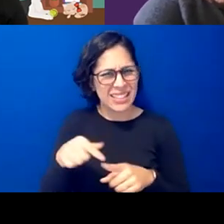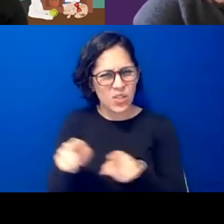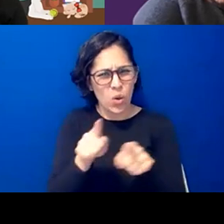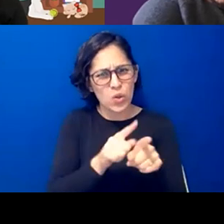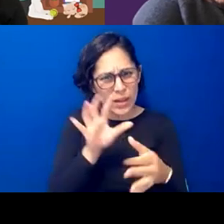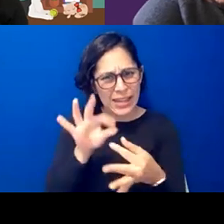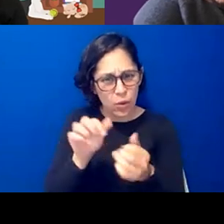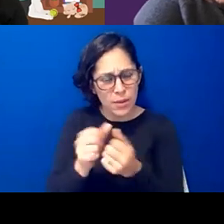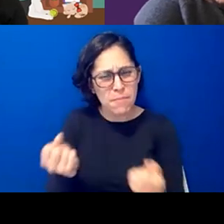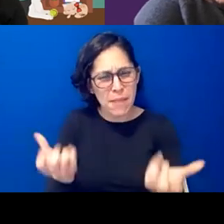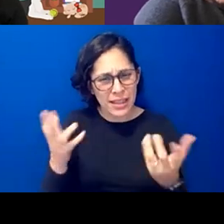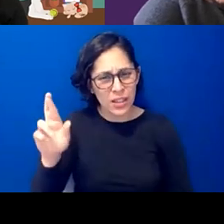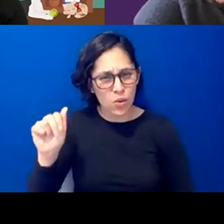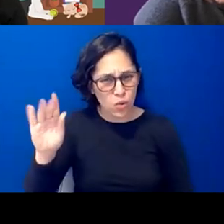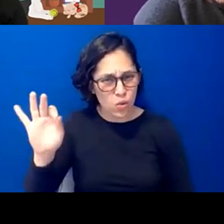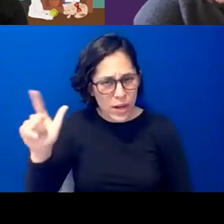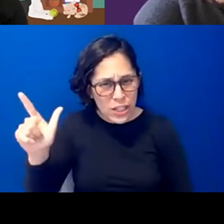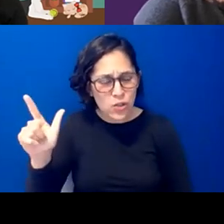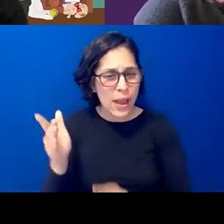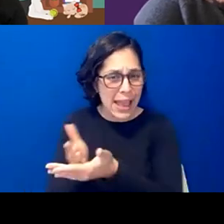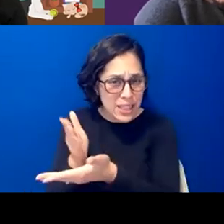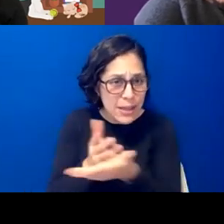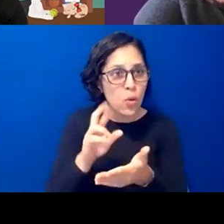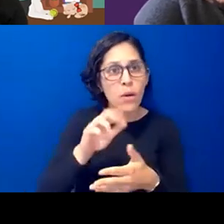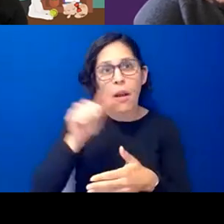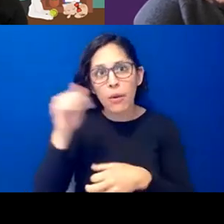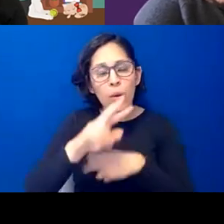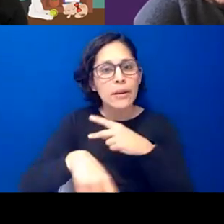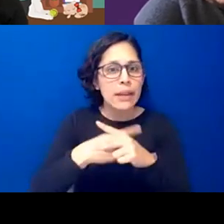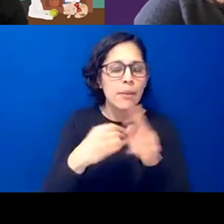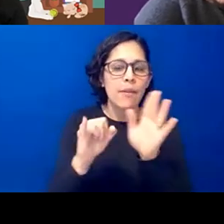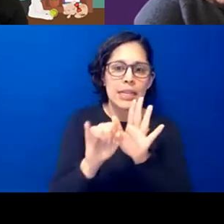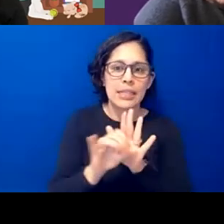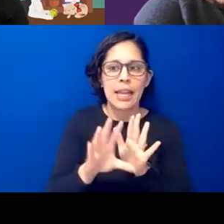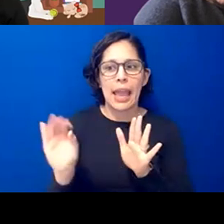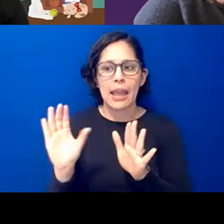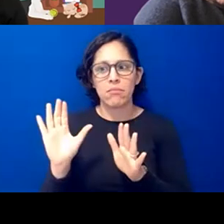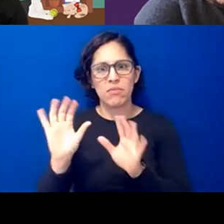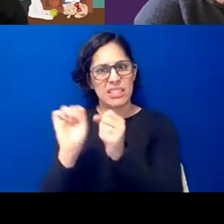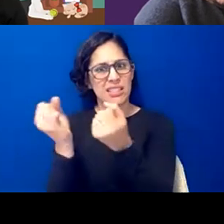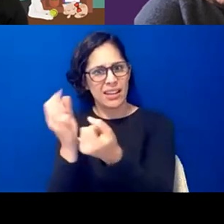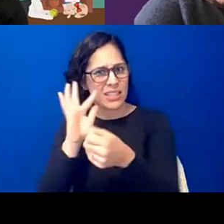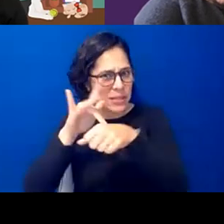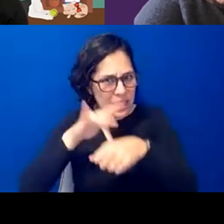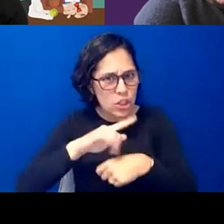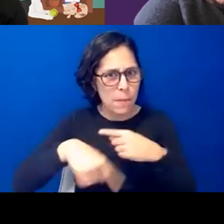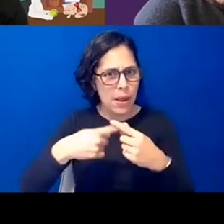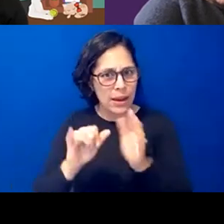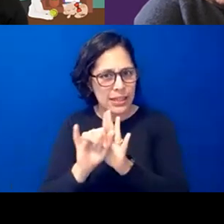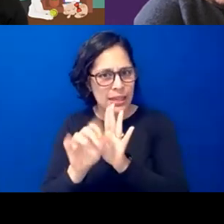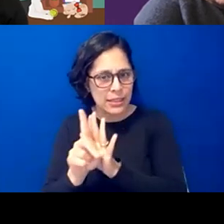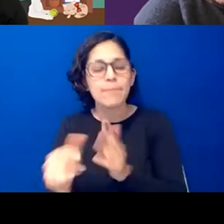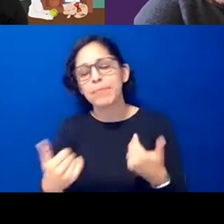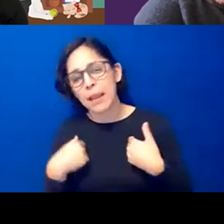Ghada Al-Masri: aspects and other forms of identity in the United States and our obsession around it, I have a question for you, if I may.